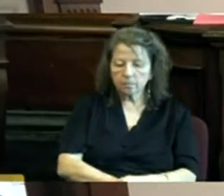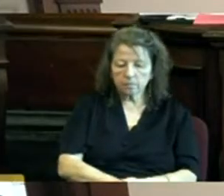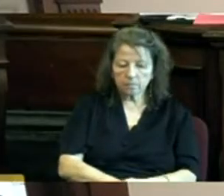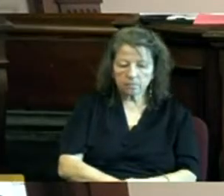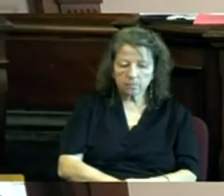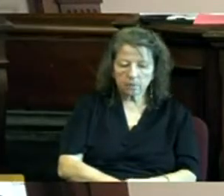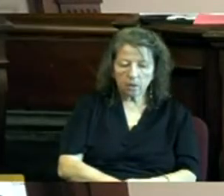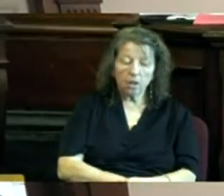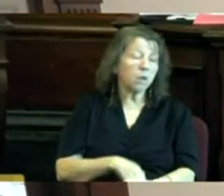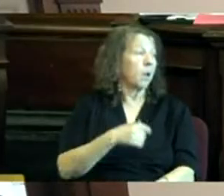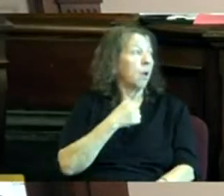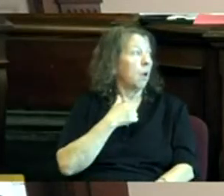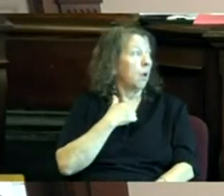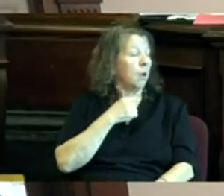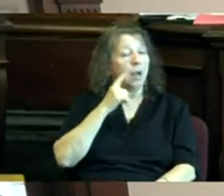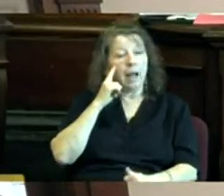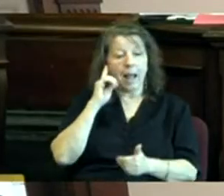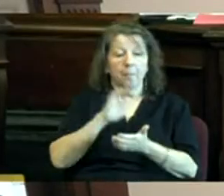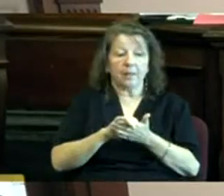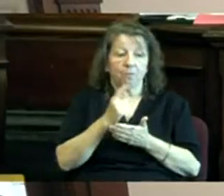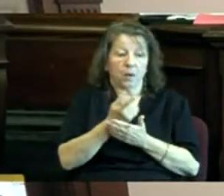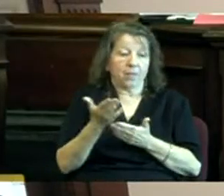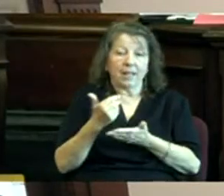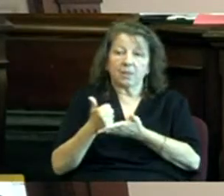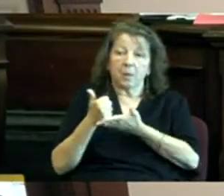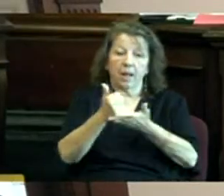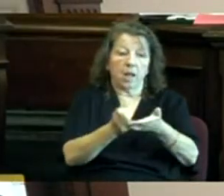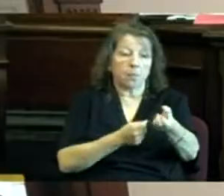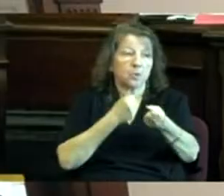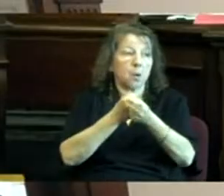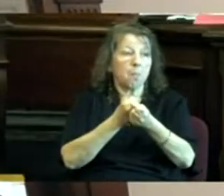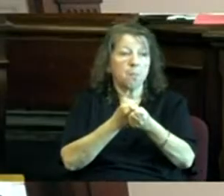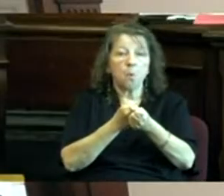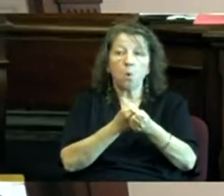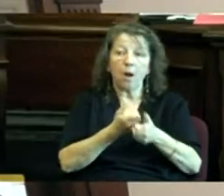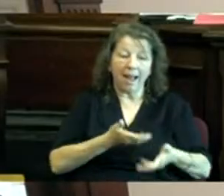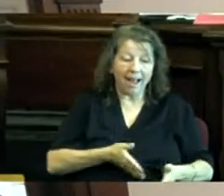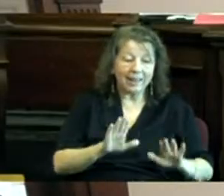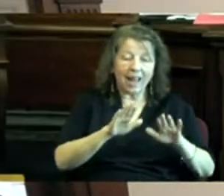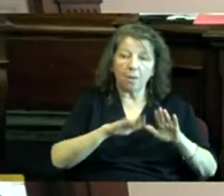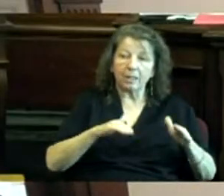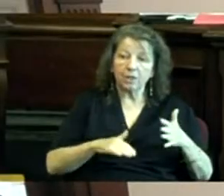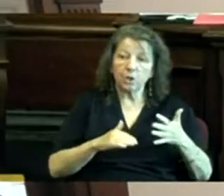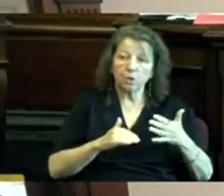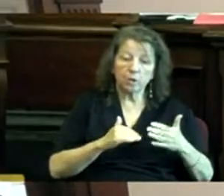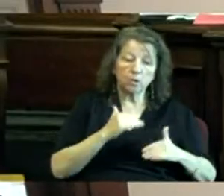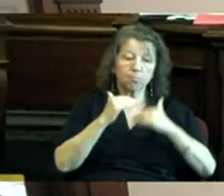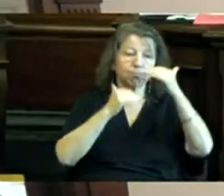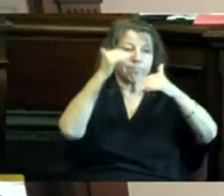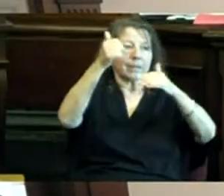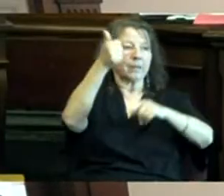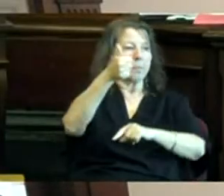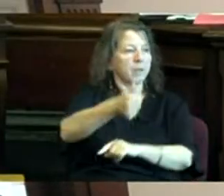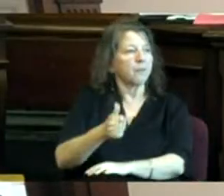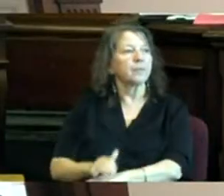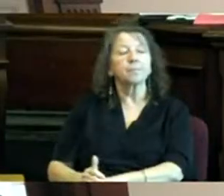Patterson is doing with the other nonprofit? So I believe that, you know, this is one of